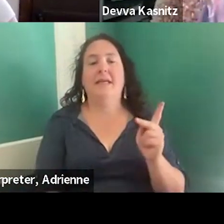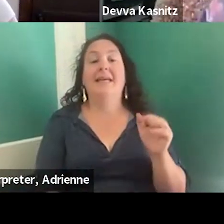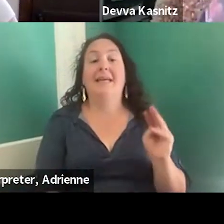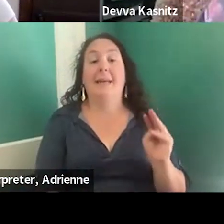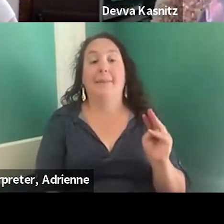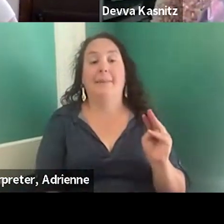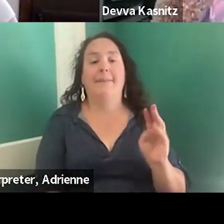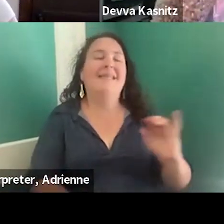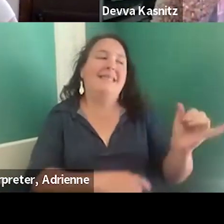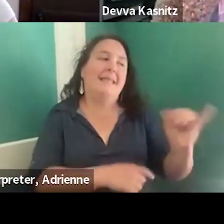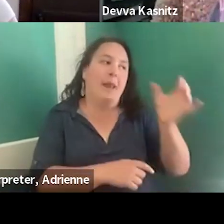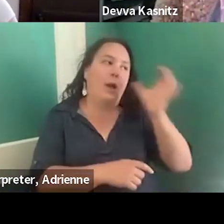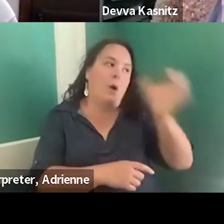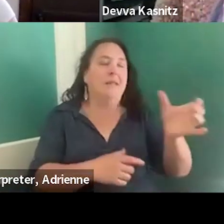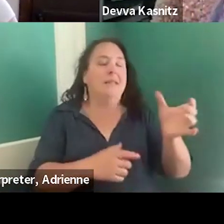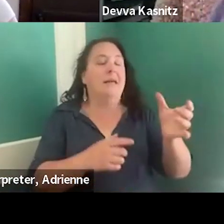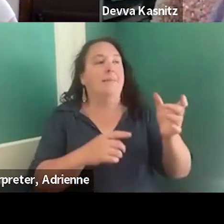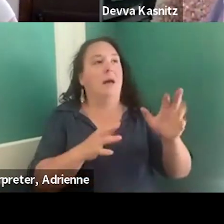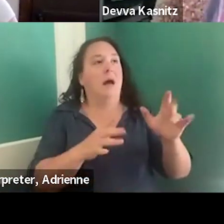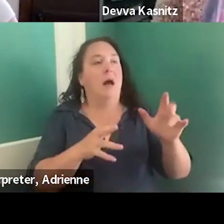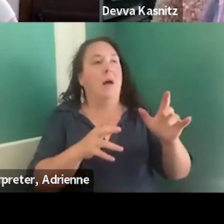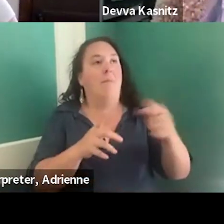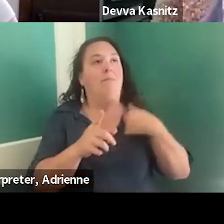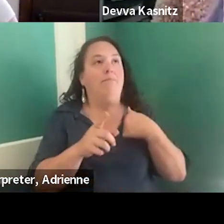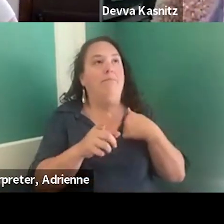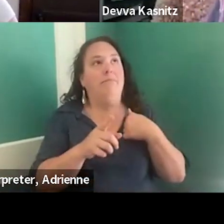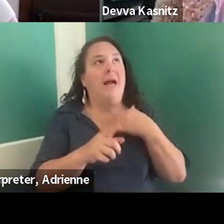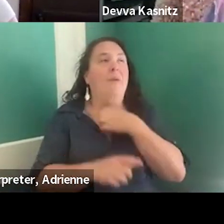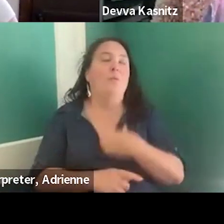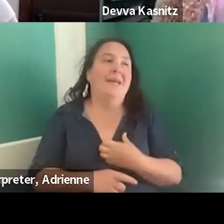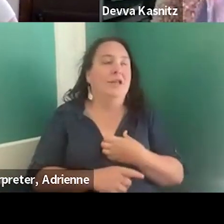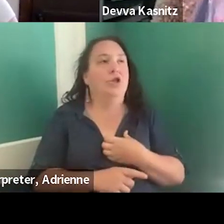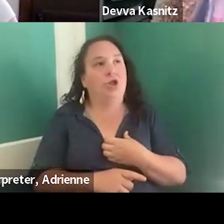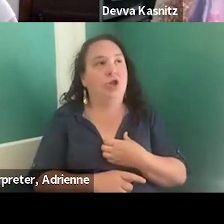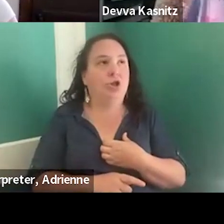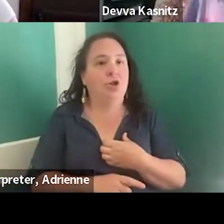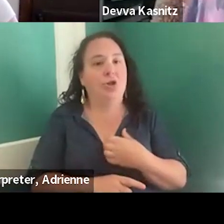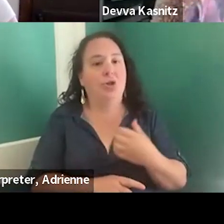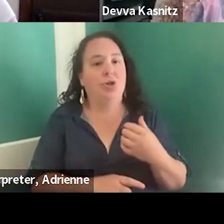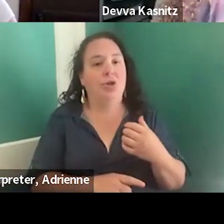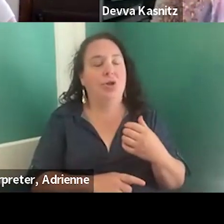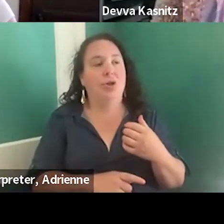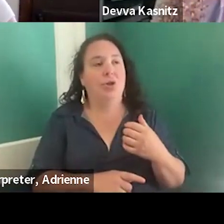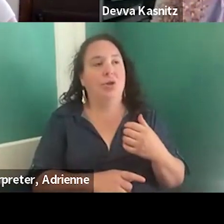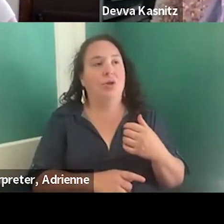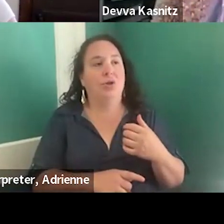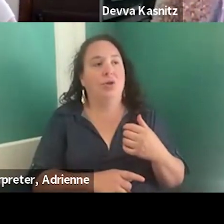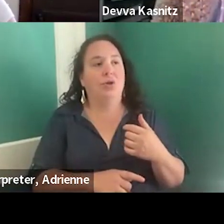I wish that we didn't have to tell highly personal stories